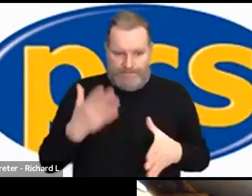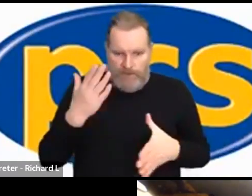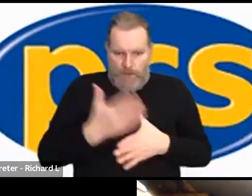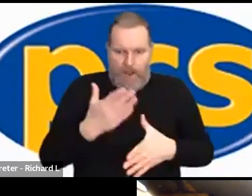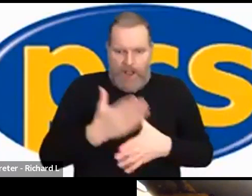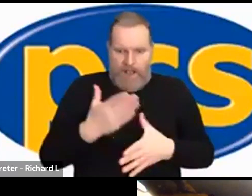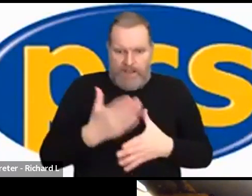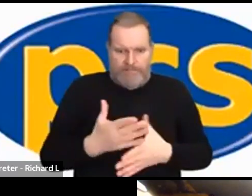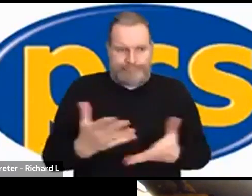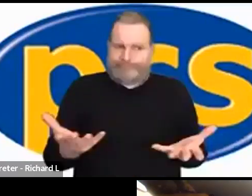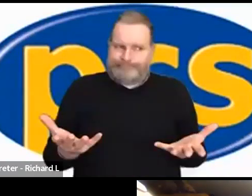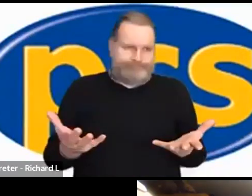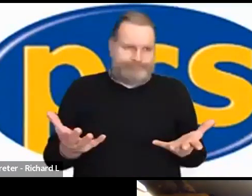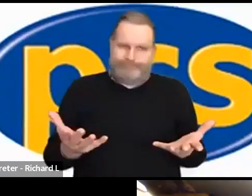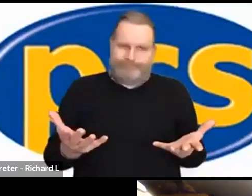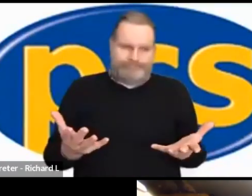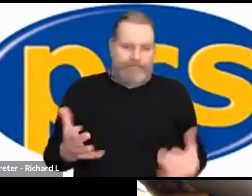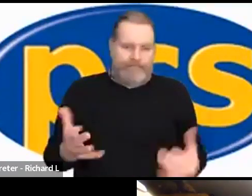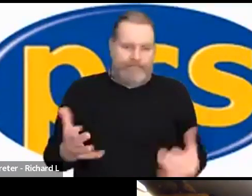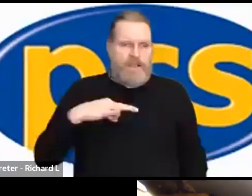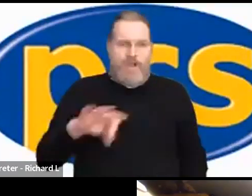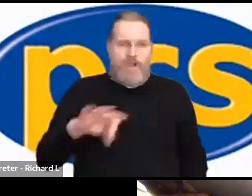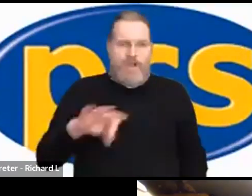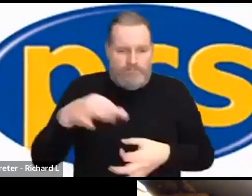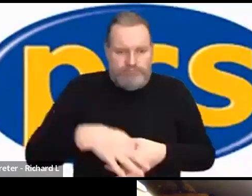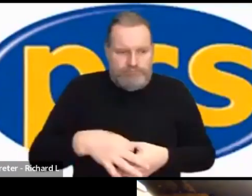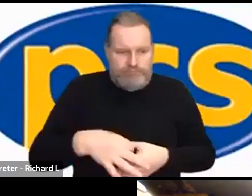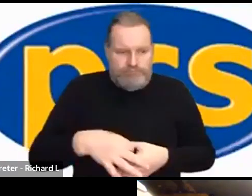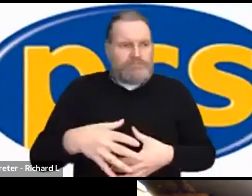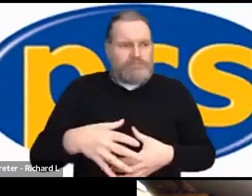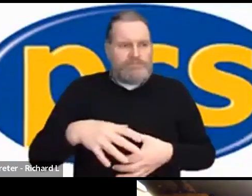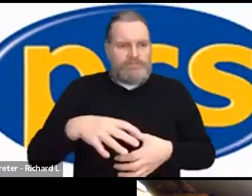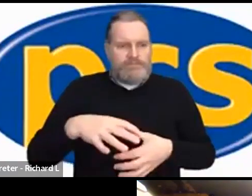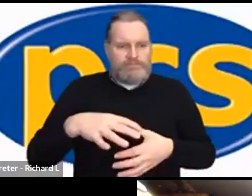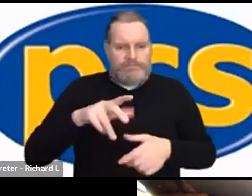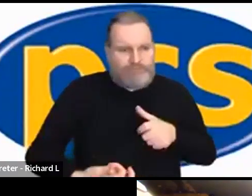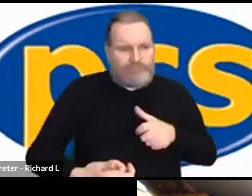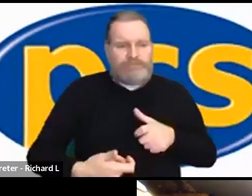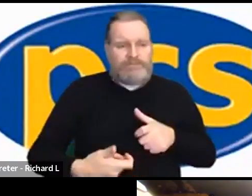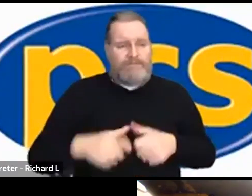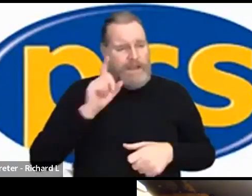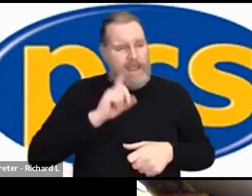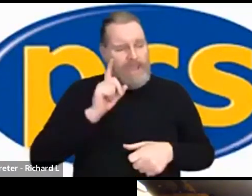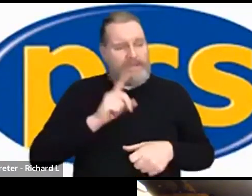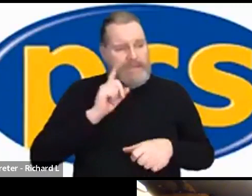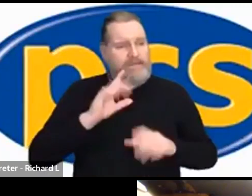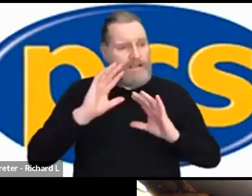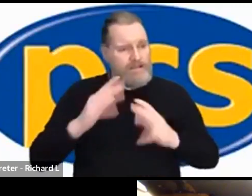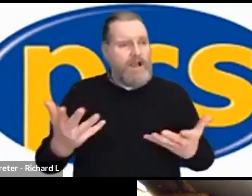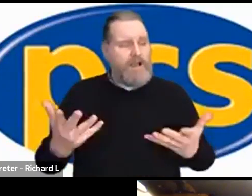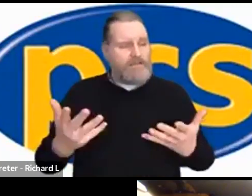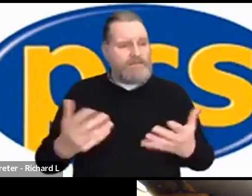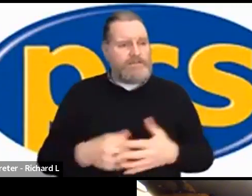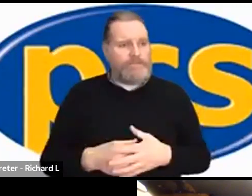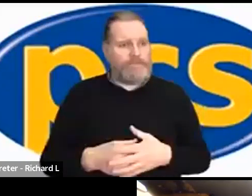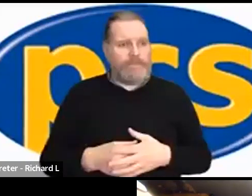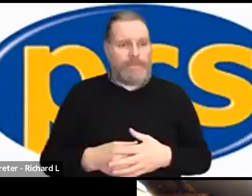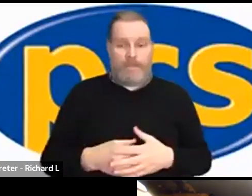poverty meant that they that there were people that there were people working there and had families families literally struggling families literally struggling to pay for San Francisco for sanitary products.